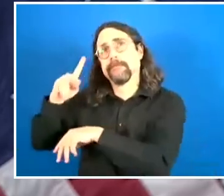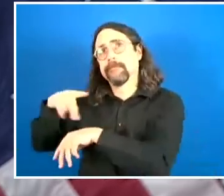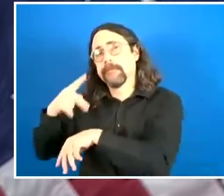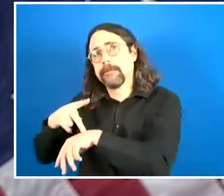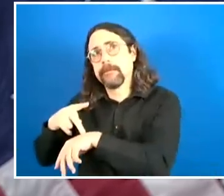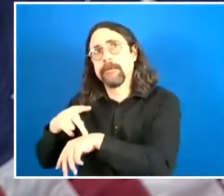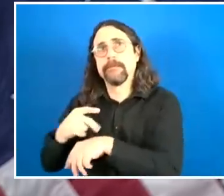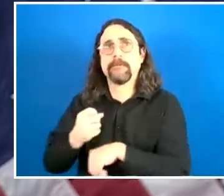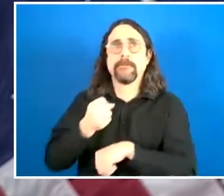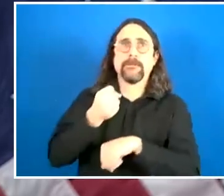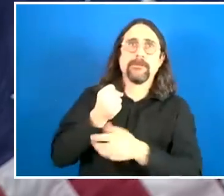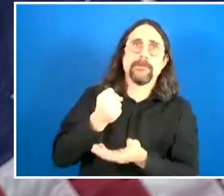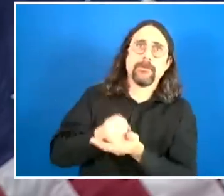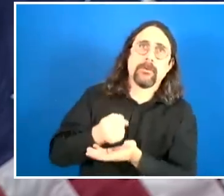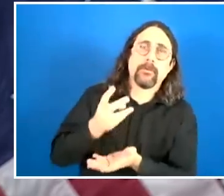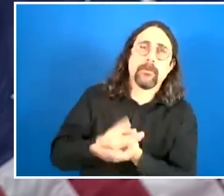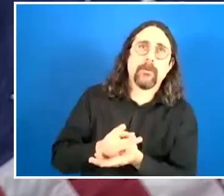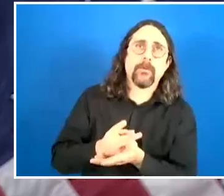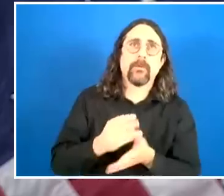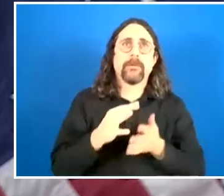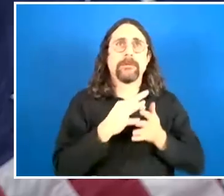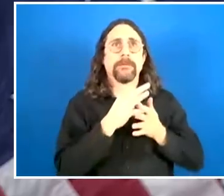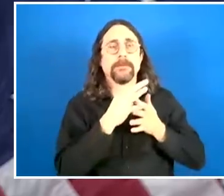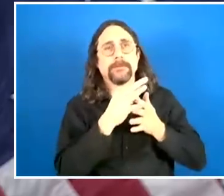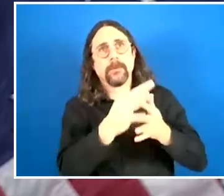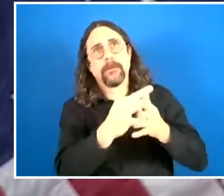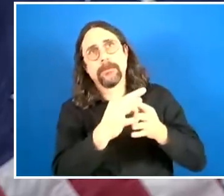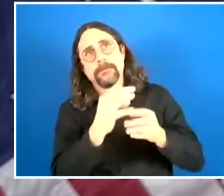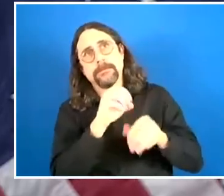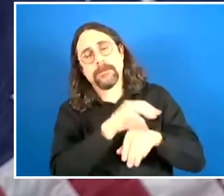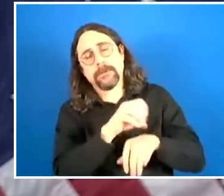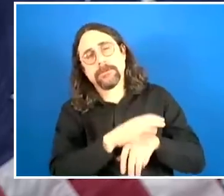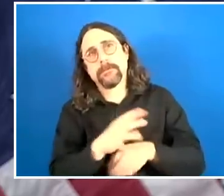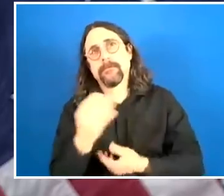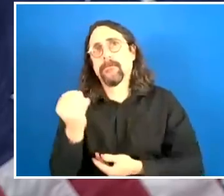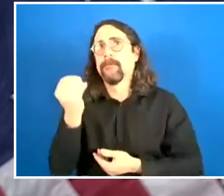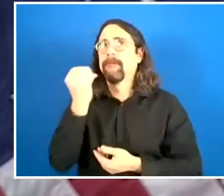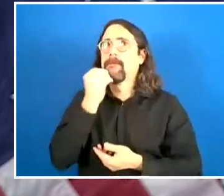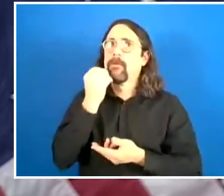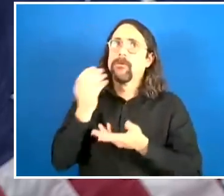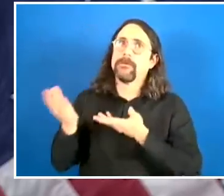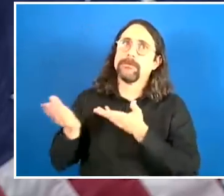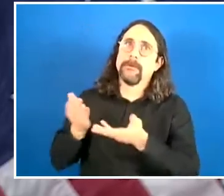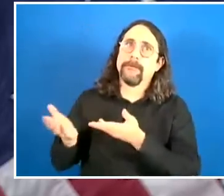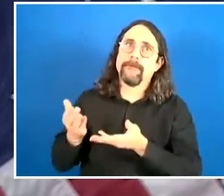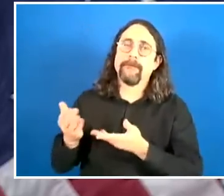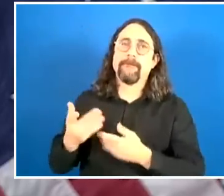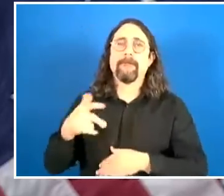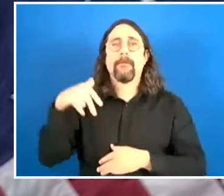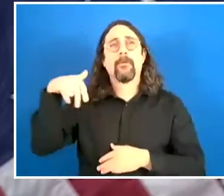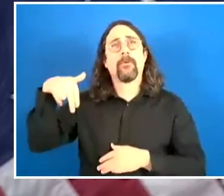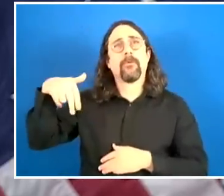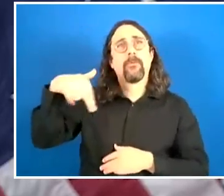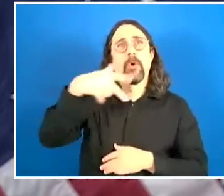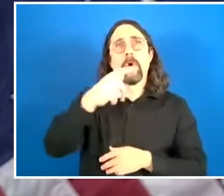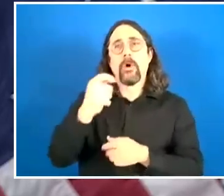GUIDANCE COUNSELORS, SOALCI WORKERS, THE PEOPLE WHO WORK IN FOOD SERVICE, THE CROSSING GUARDS,